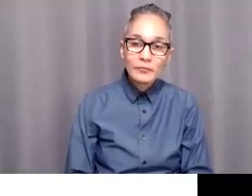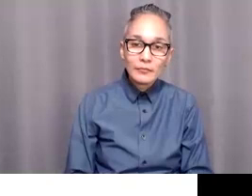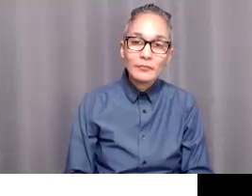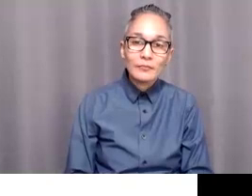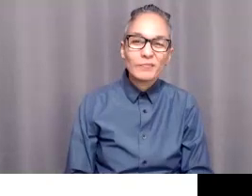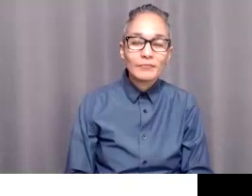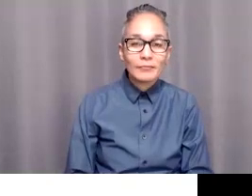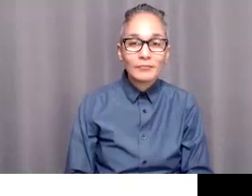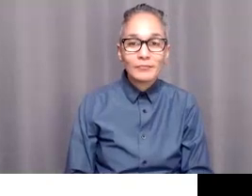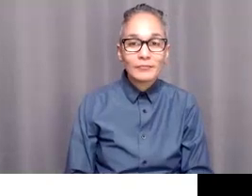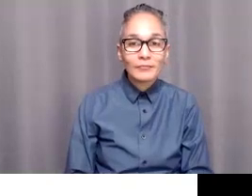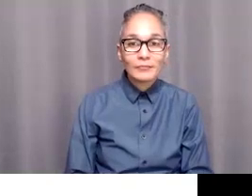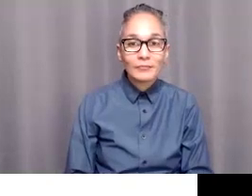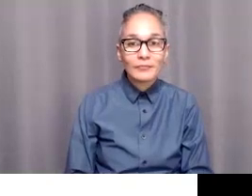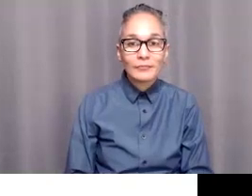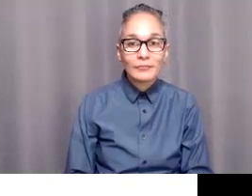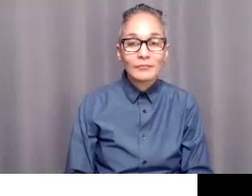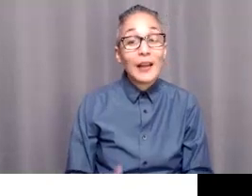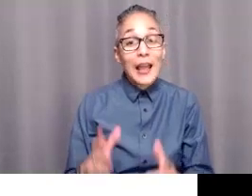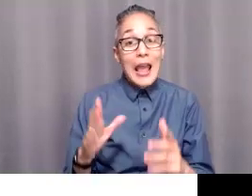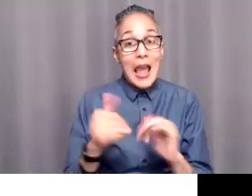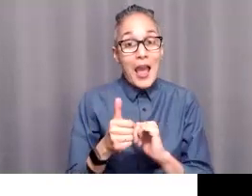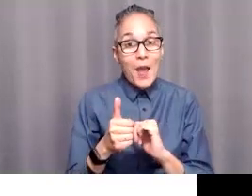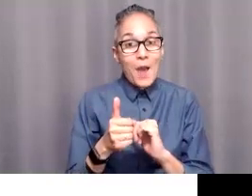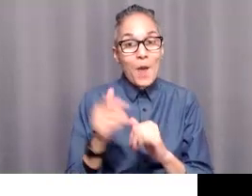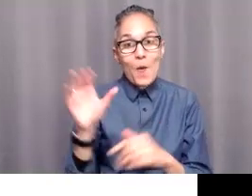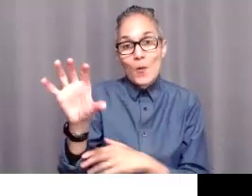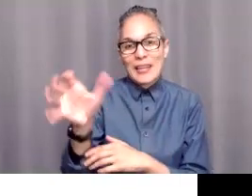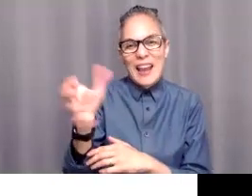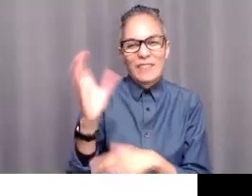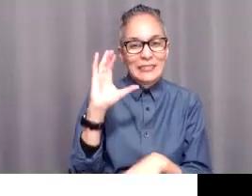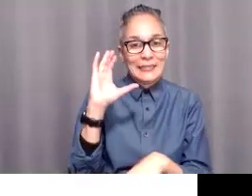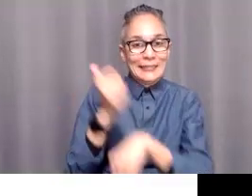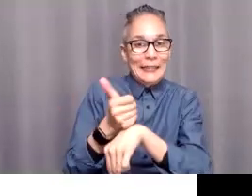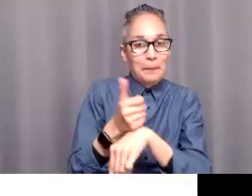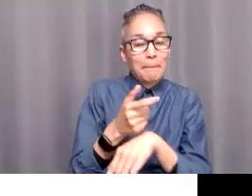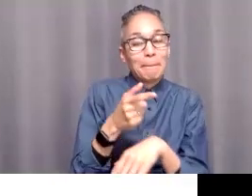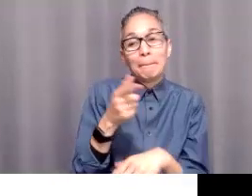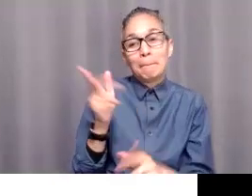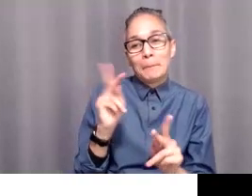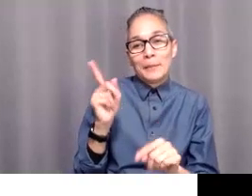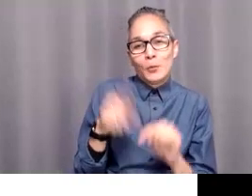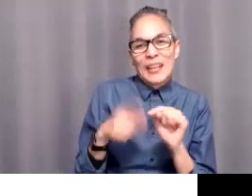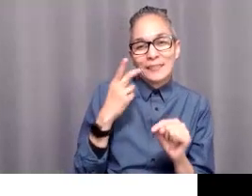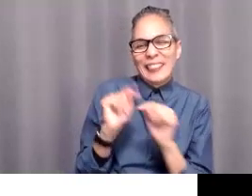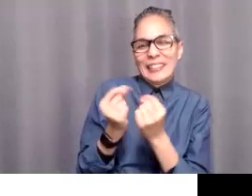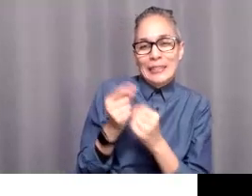So there's really no way, the way Canvas is set up, there's really no way for them to see the inbox messages because again, it's you know,